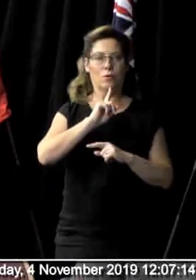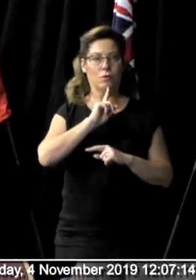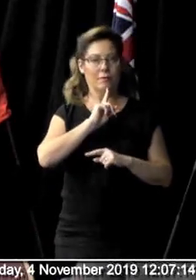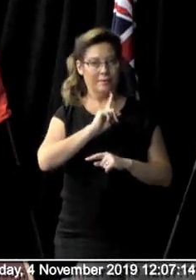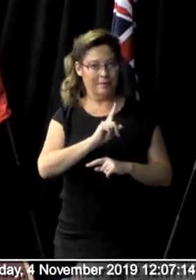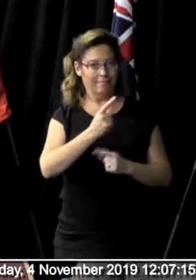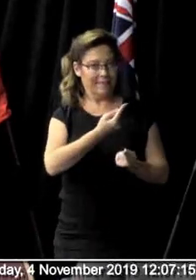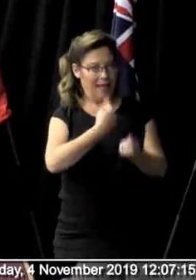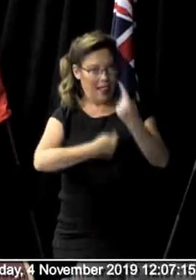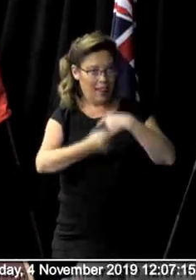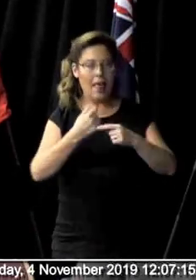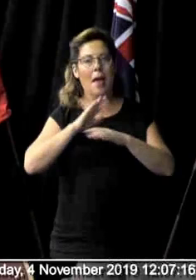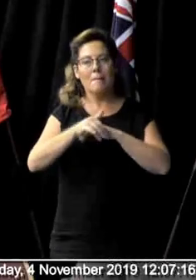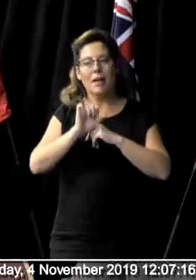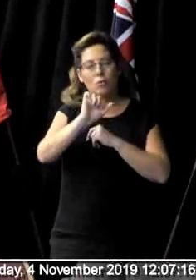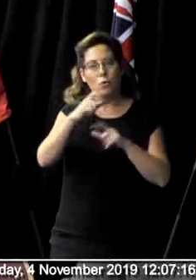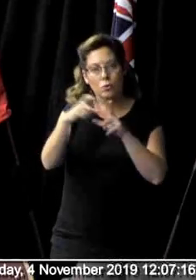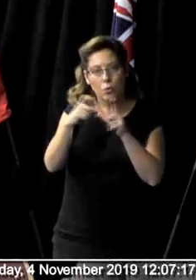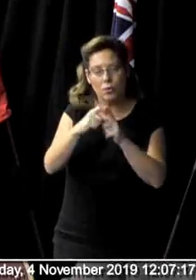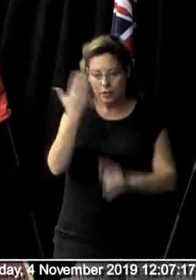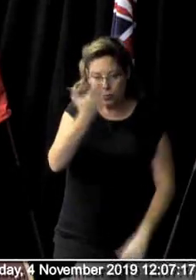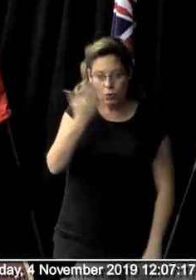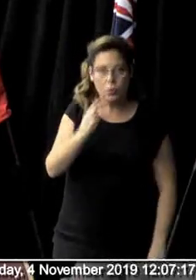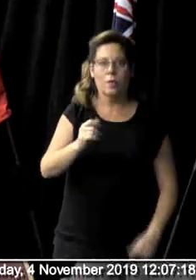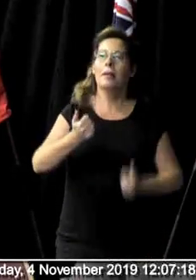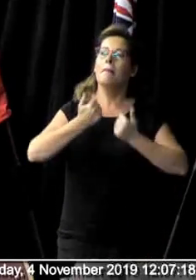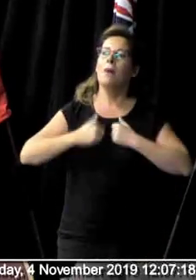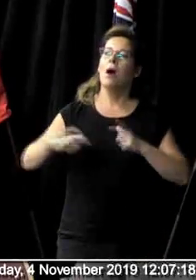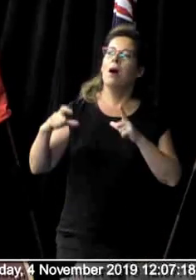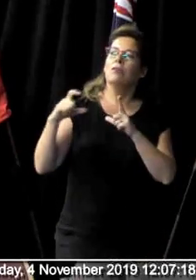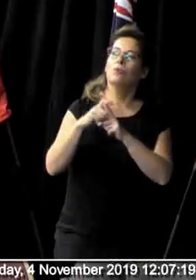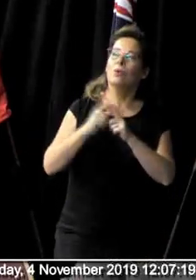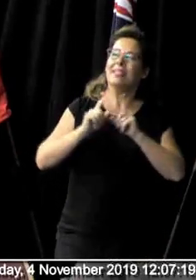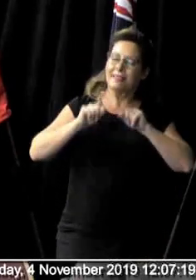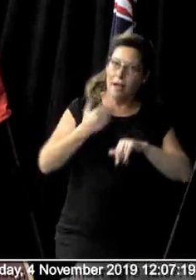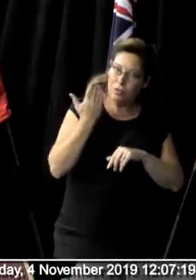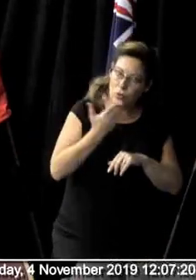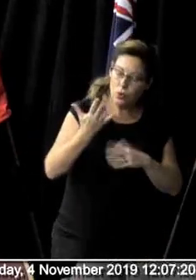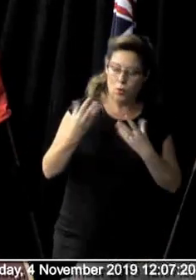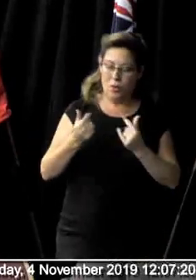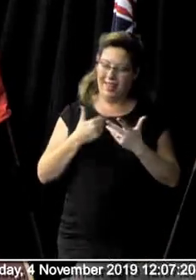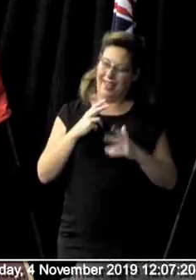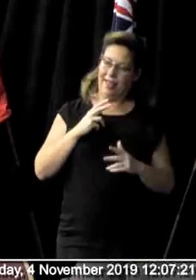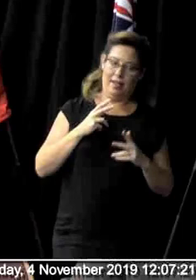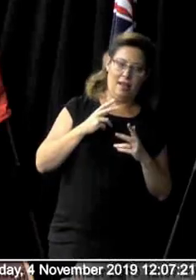called the Special Education Development Unit which is now called the Early Childhood Development Program.